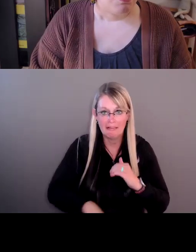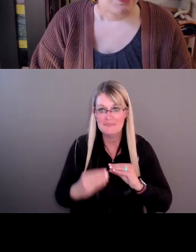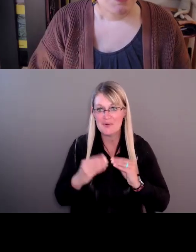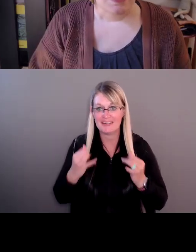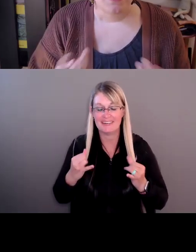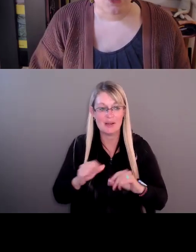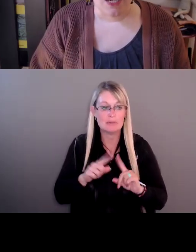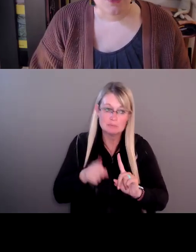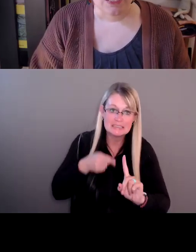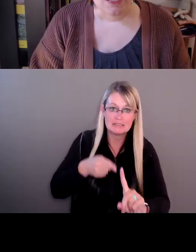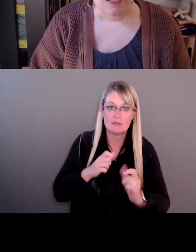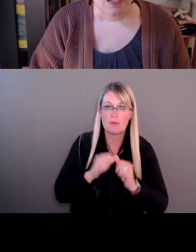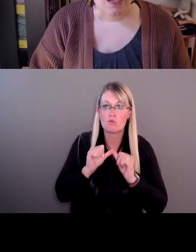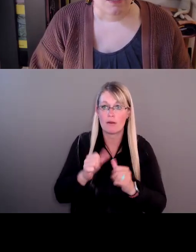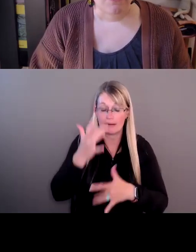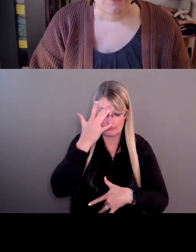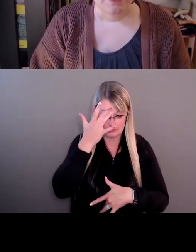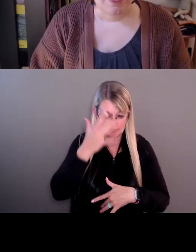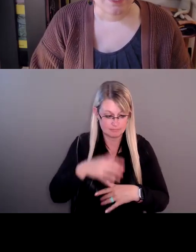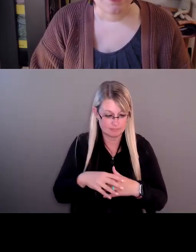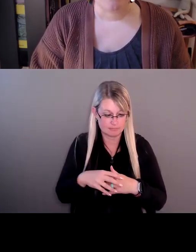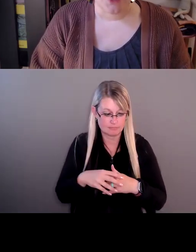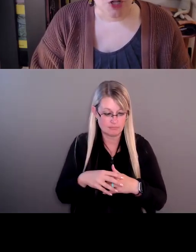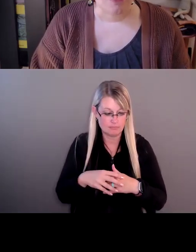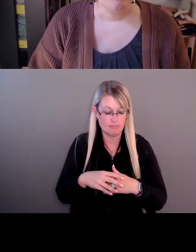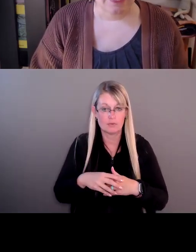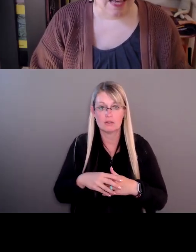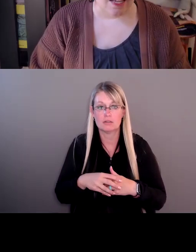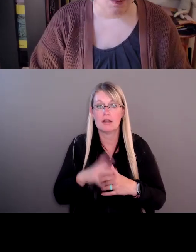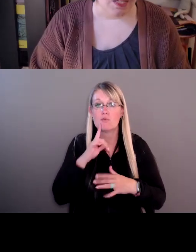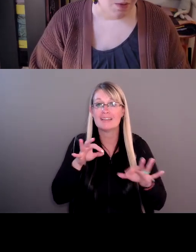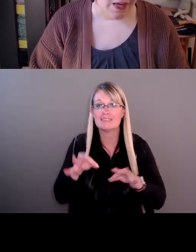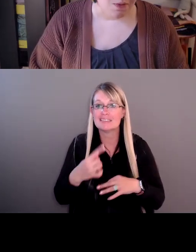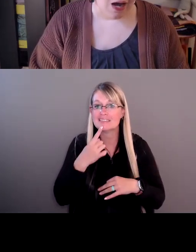But specifically chronic illness as a definition says that it has to be something that impacts